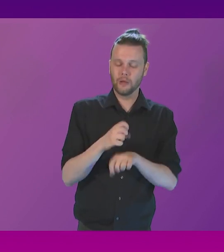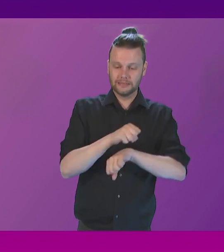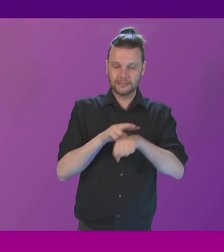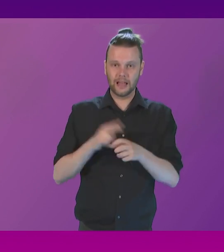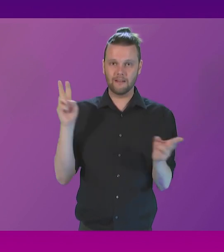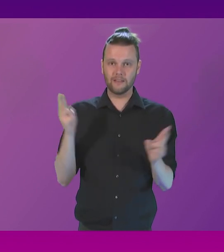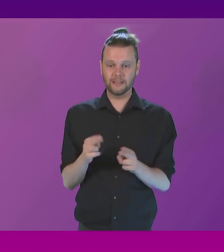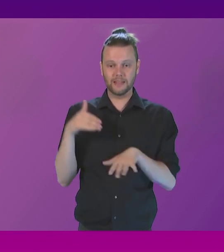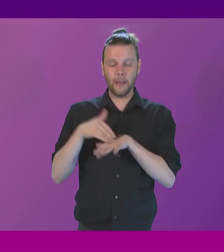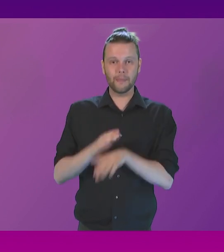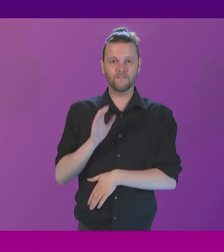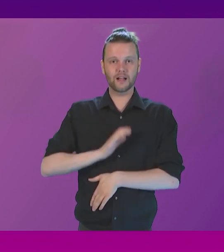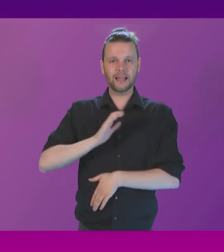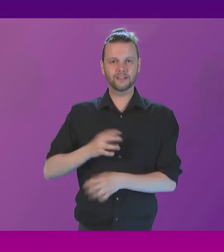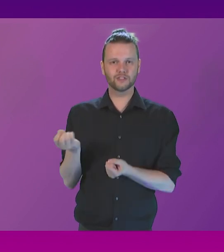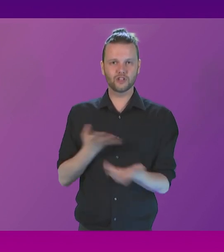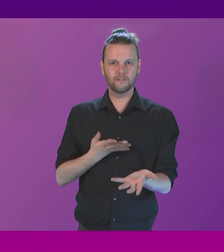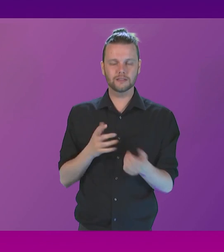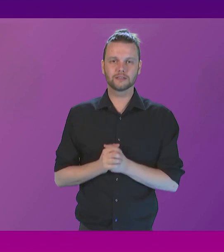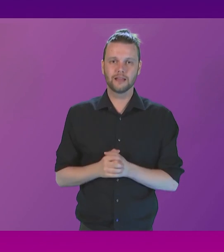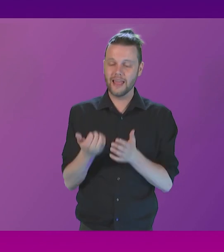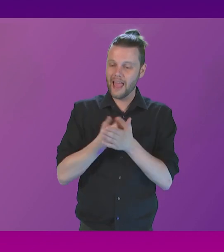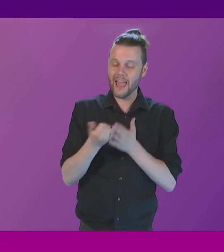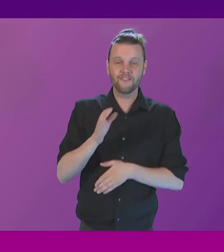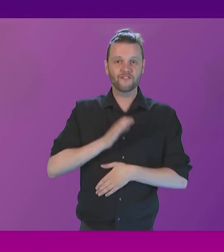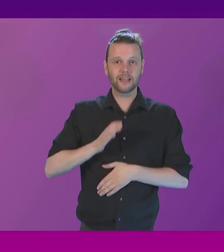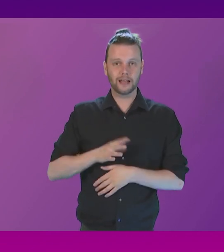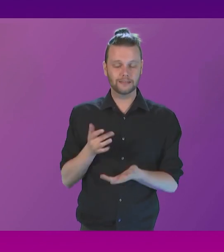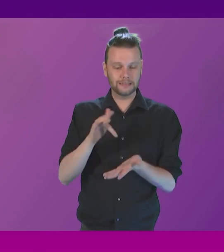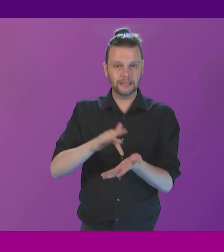cancer treatment services in Scotland. In every cancer centre, treatment has been delayed by